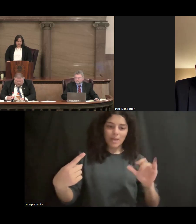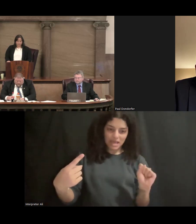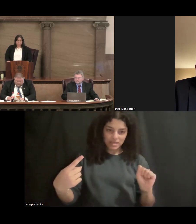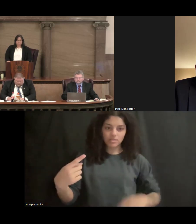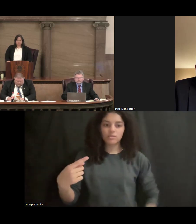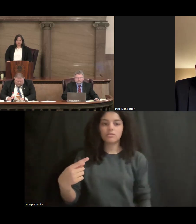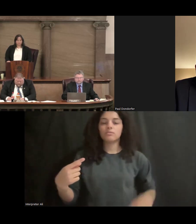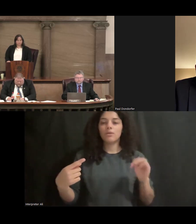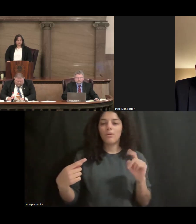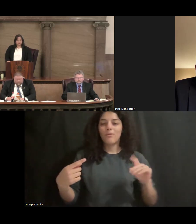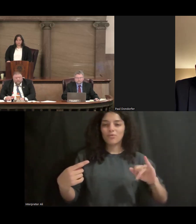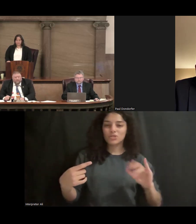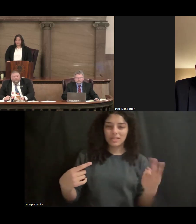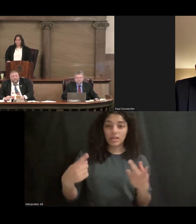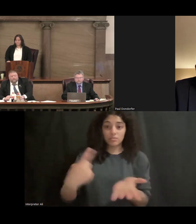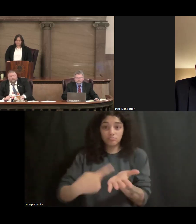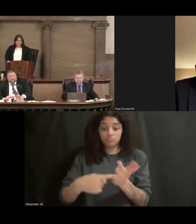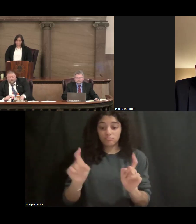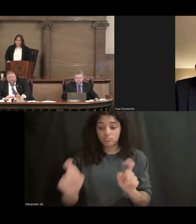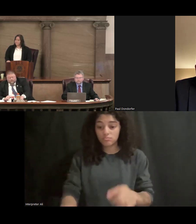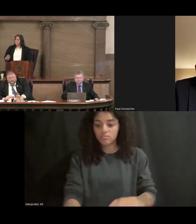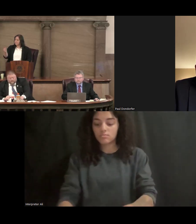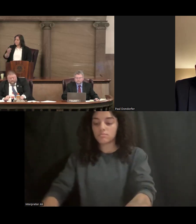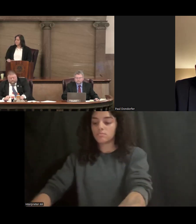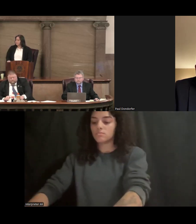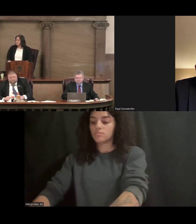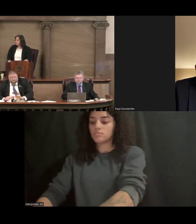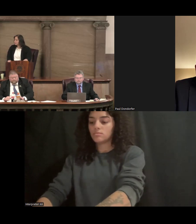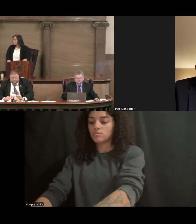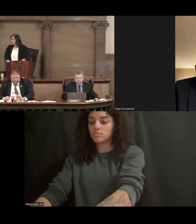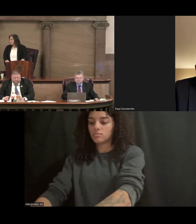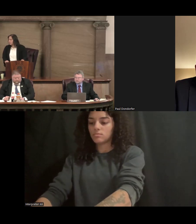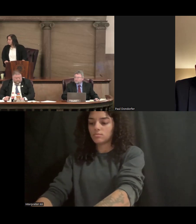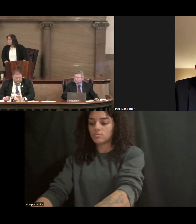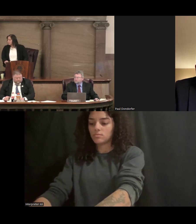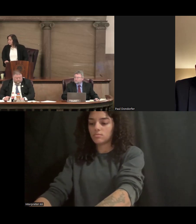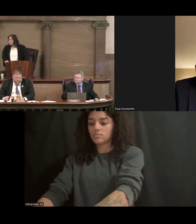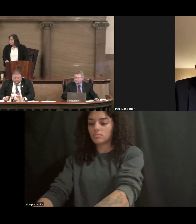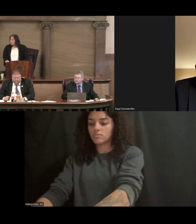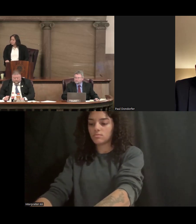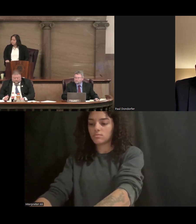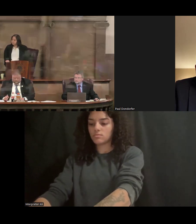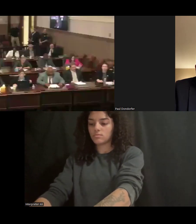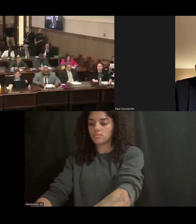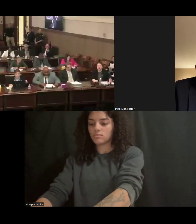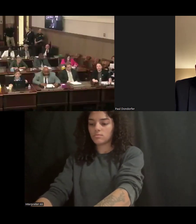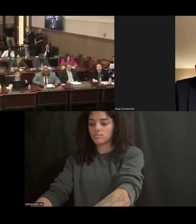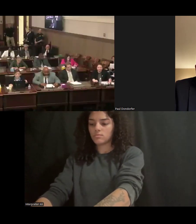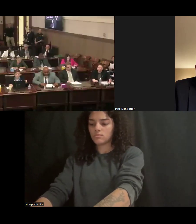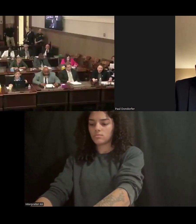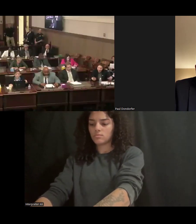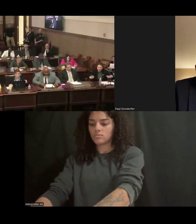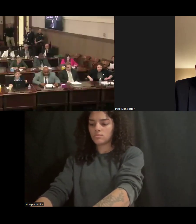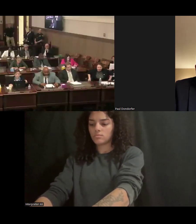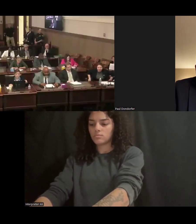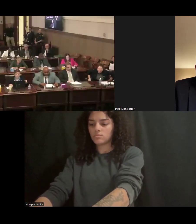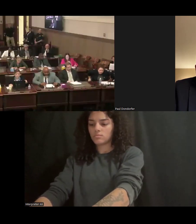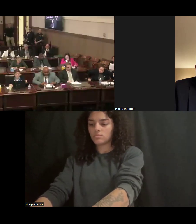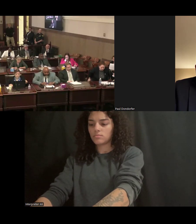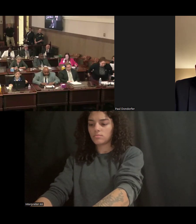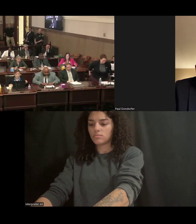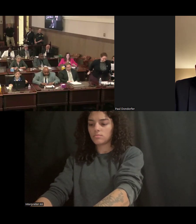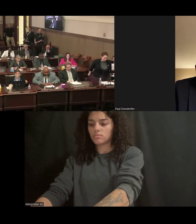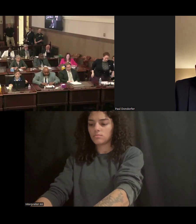discussion Yes legislator